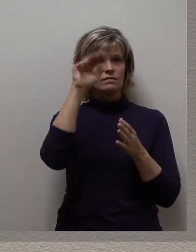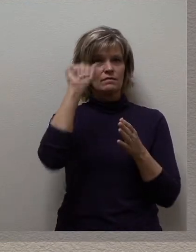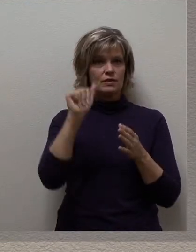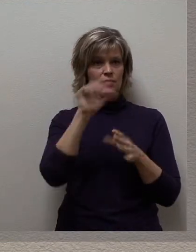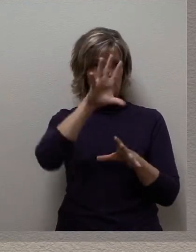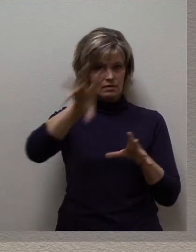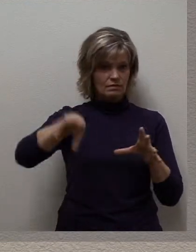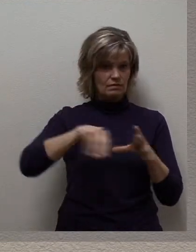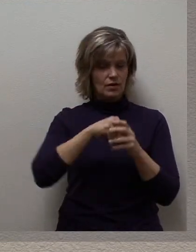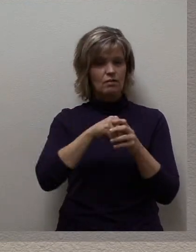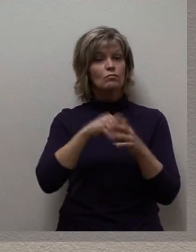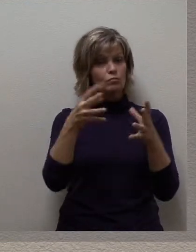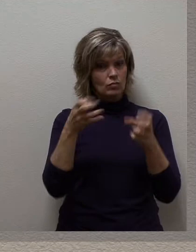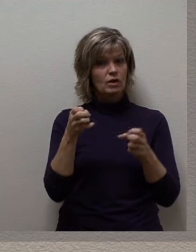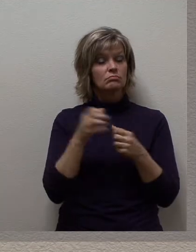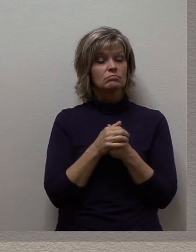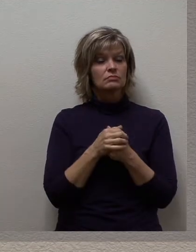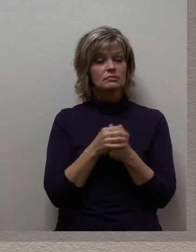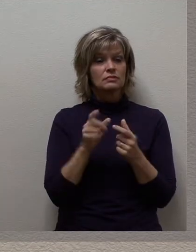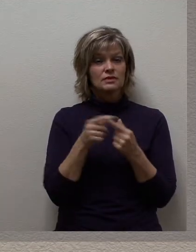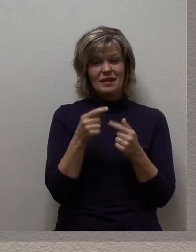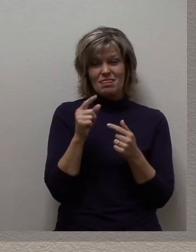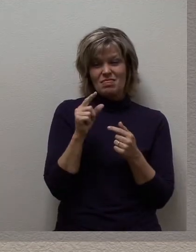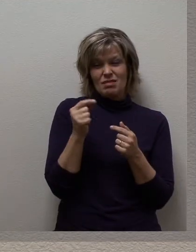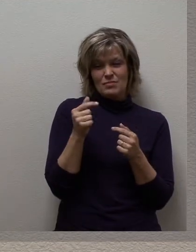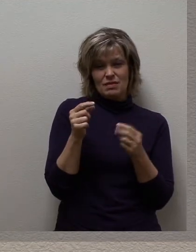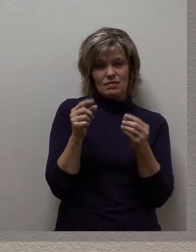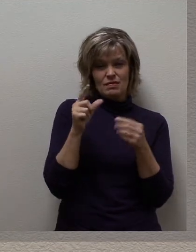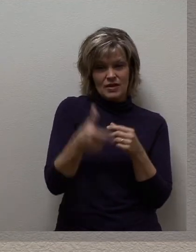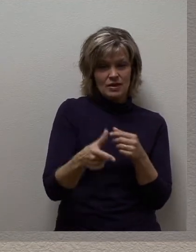and wasn't but a few weeks and I was